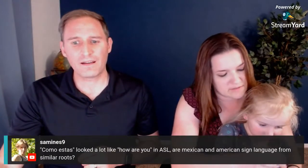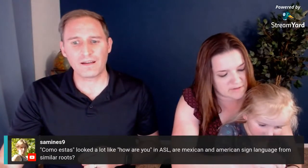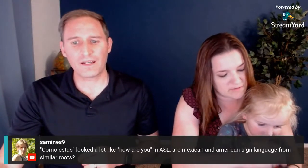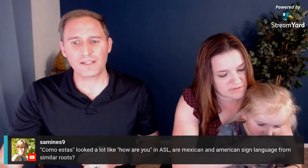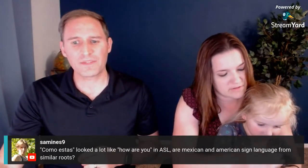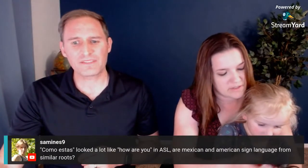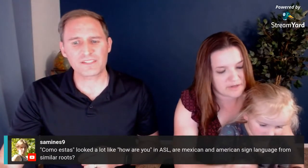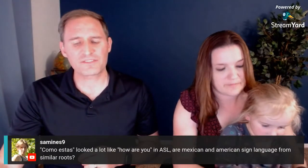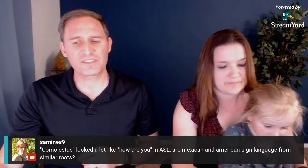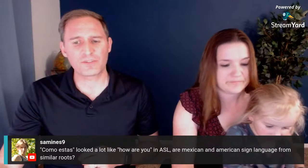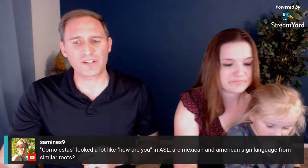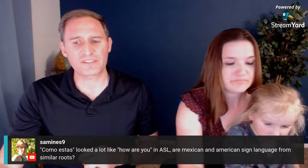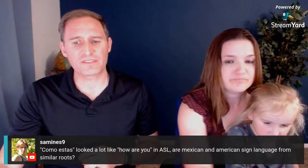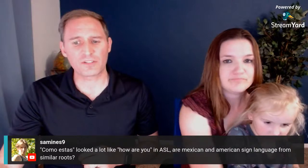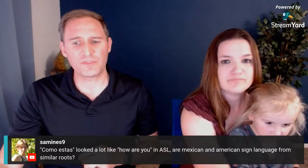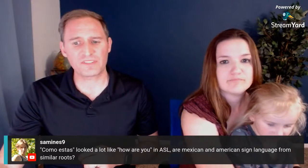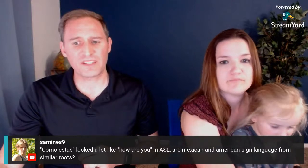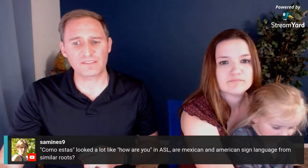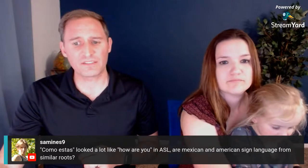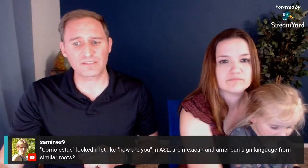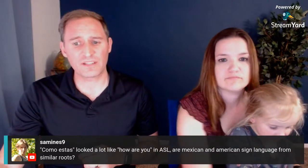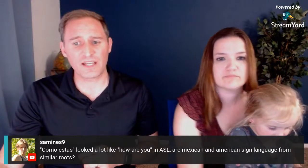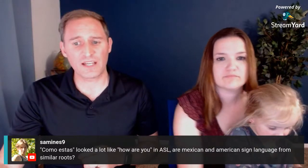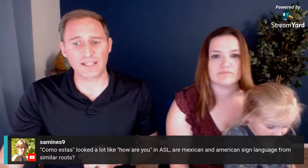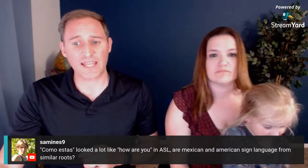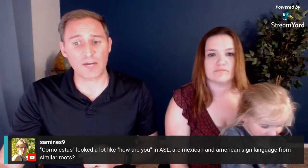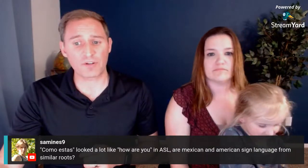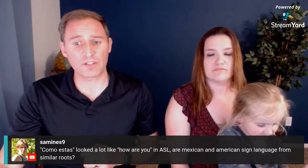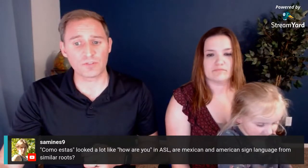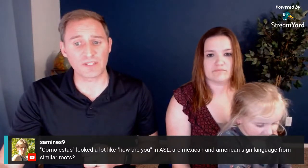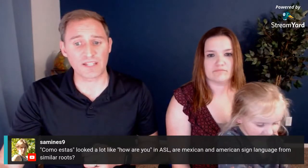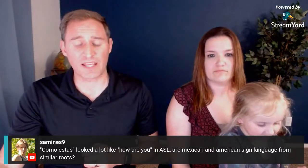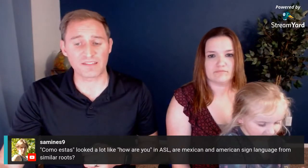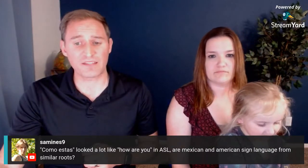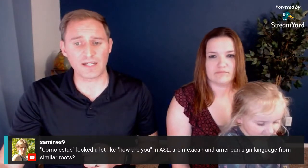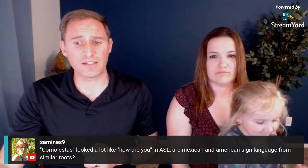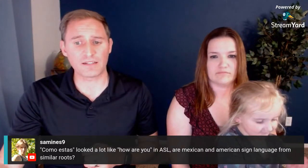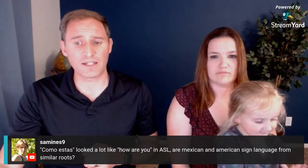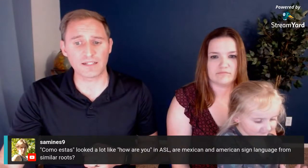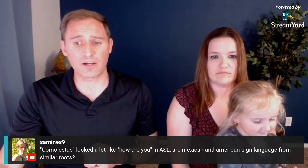come out um that's an interesting question so como estas looked a lot like how are you in asl are